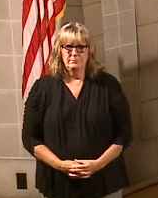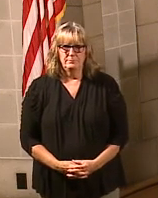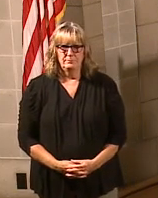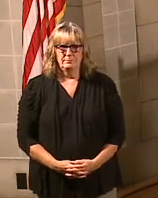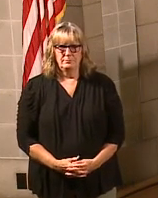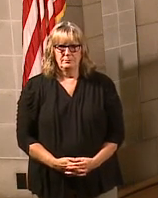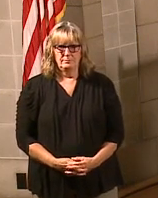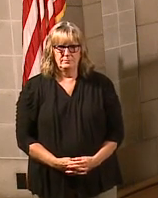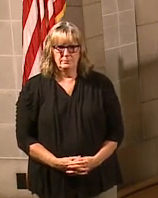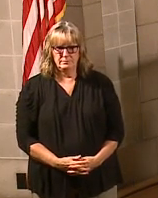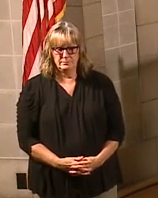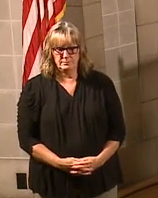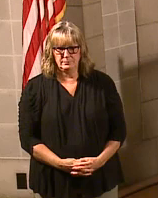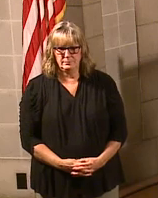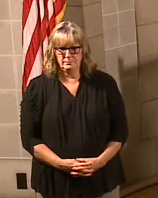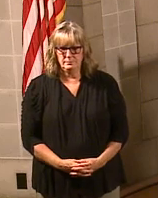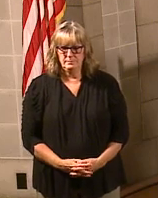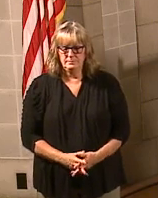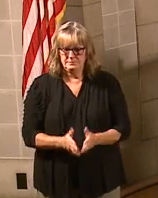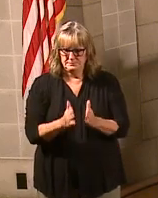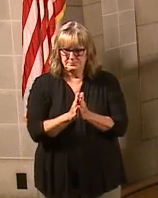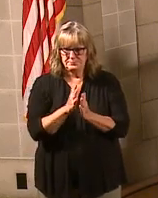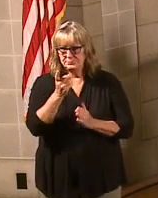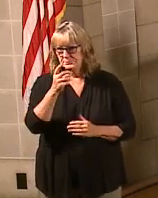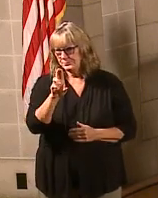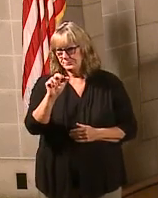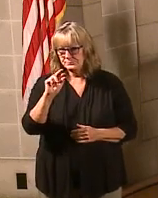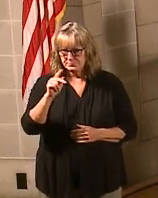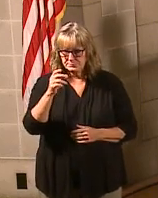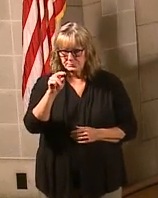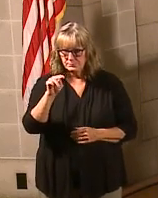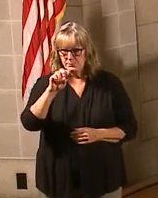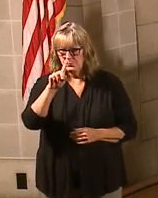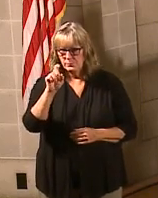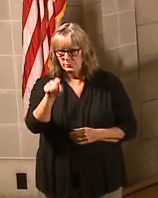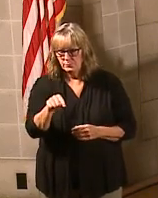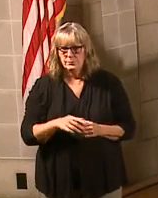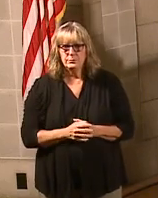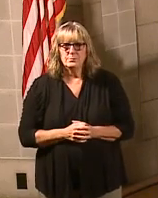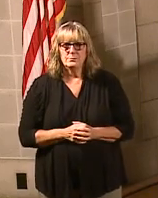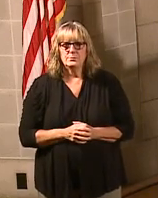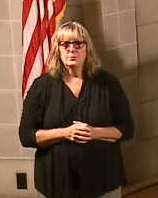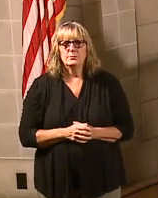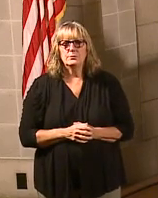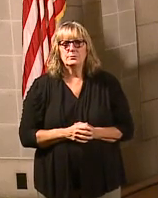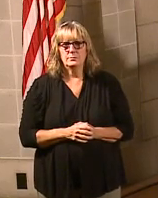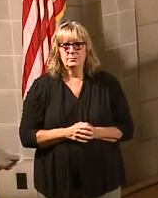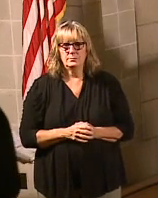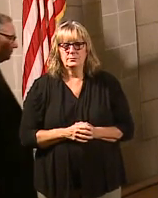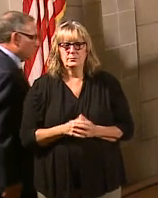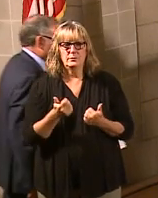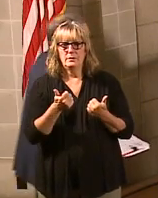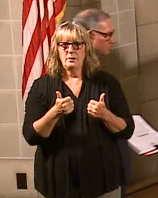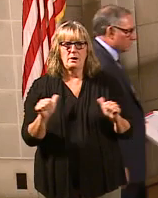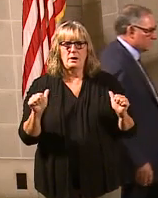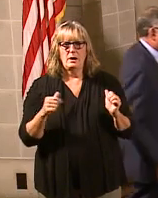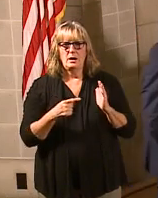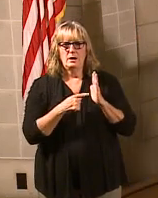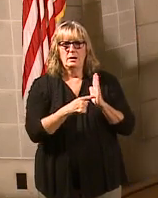I'M AGAINST MANDATES FOR MASKS